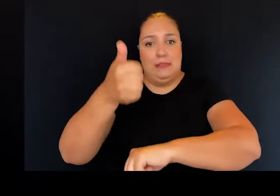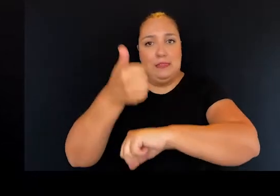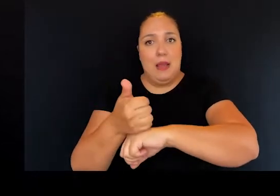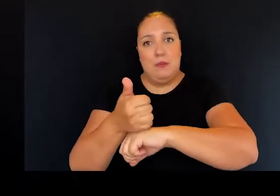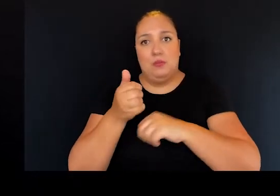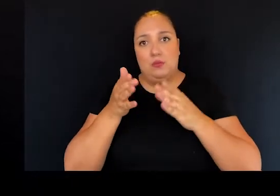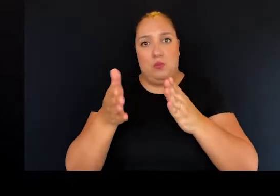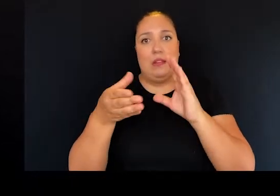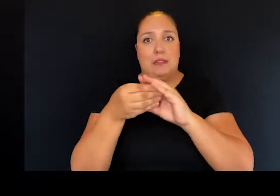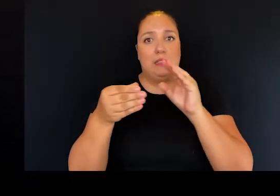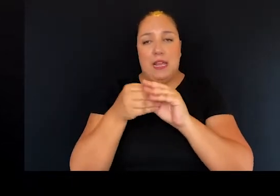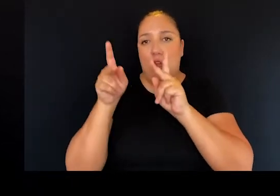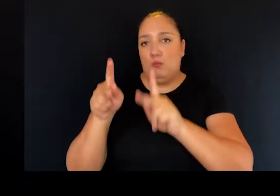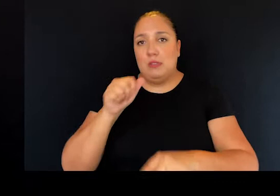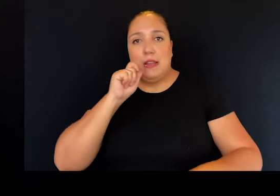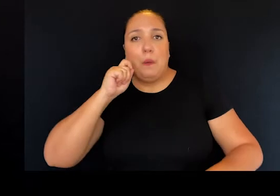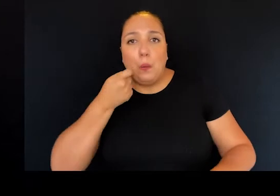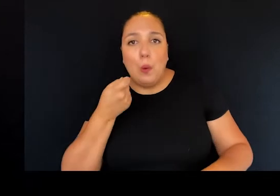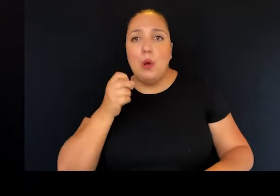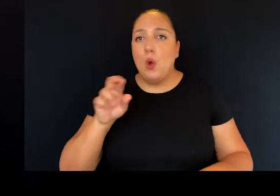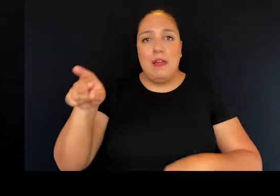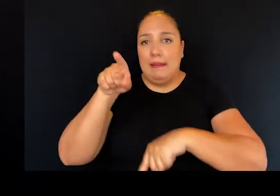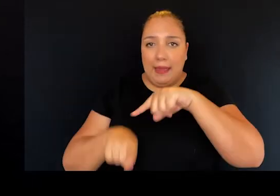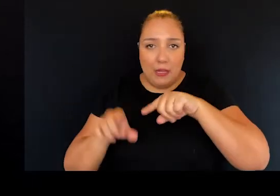of saying that somebody is just uncool or unable